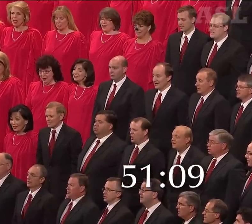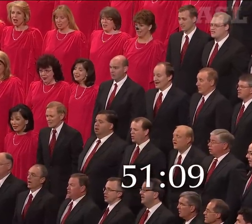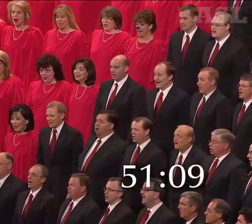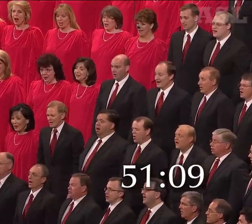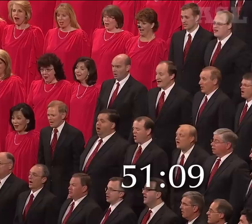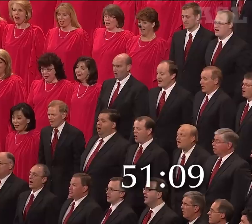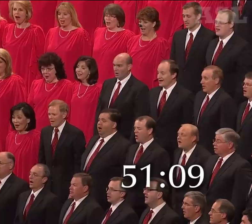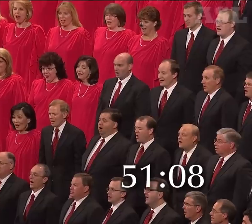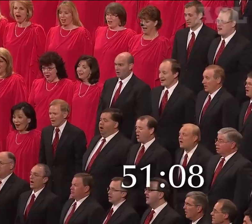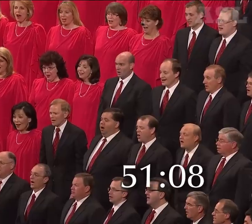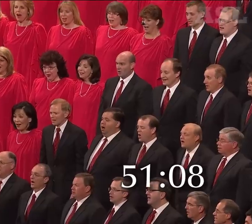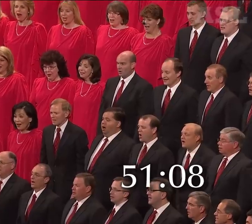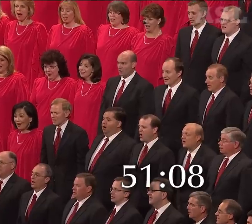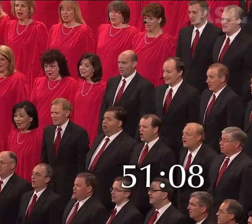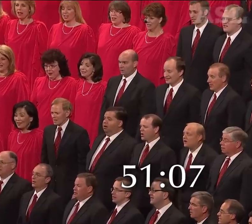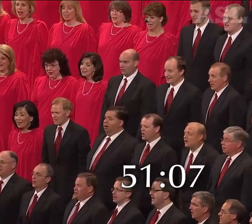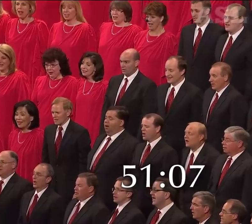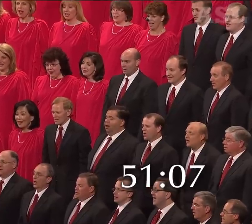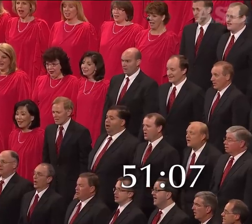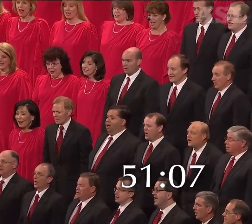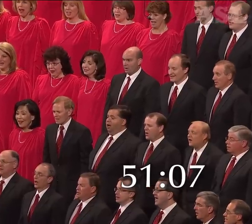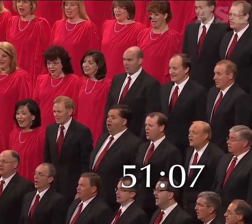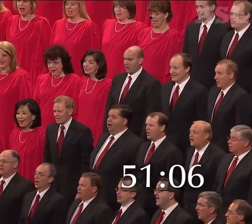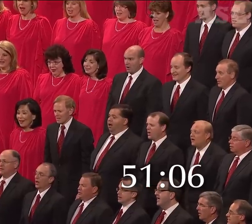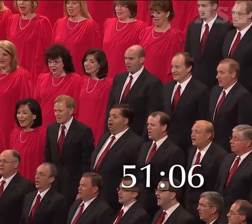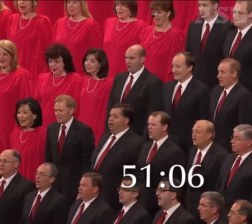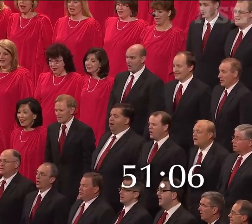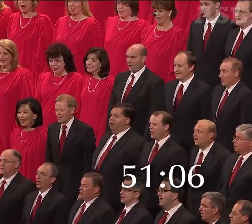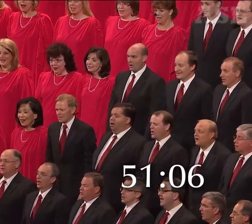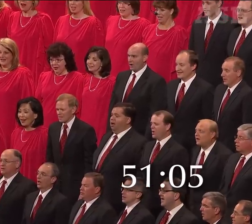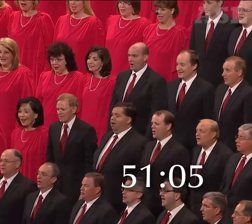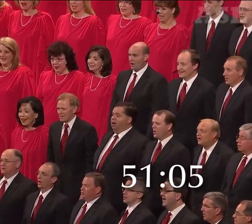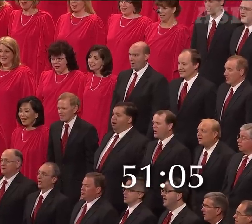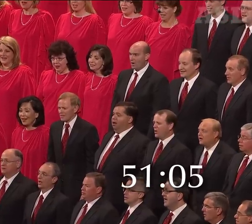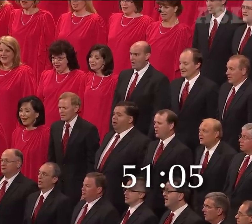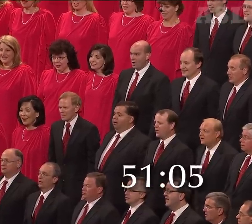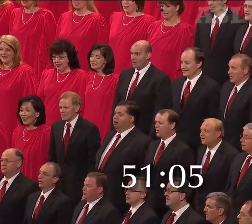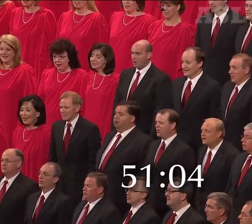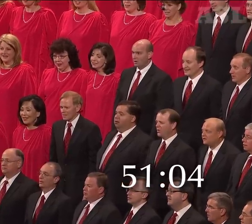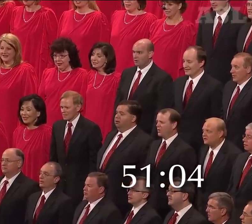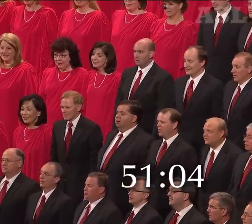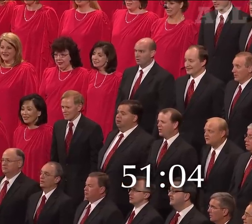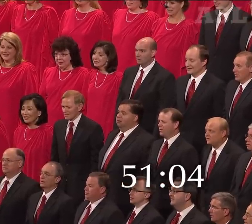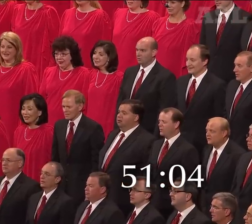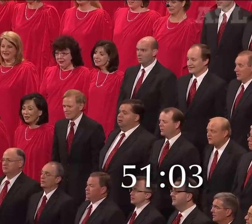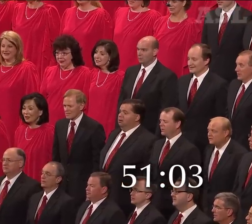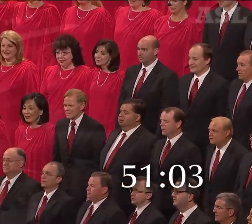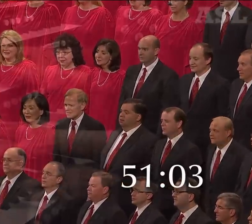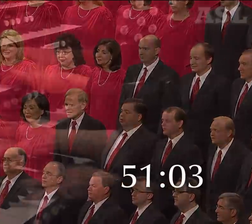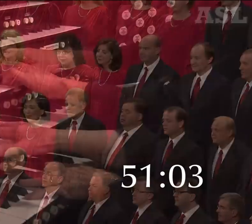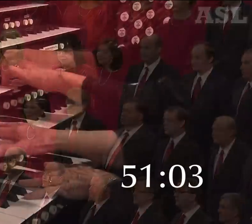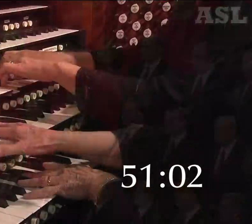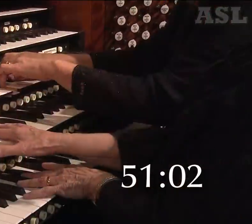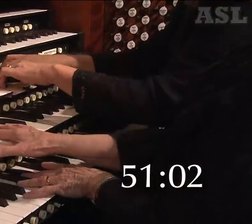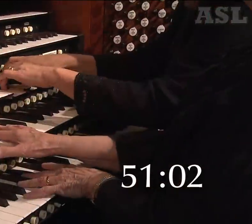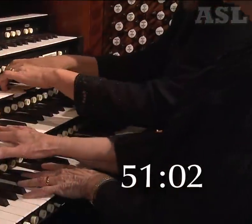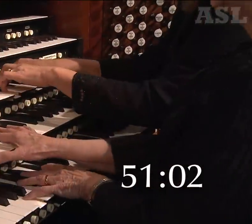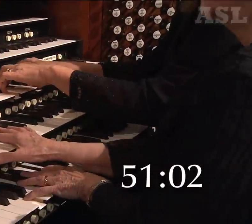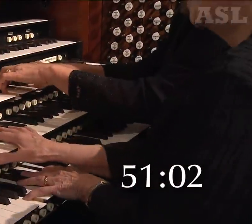THIS IS THE ENGLISH CLOSED CAPTION CHANNEL OF THE CHURCH OF JESUS CHRIST OF LATTER-DAY SAINTS.